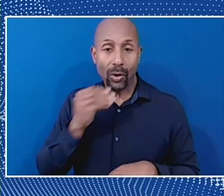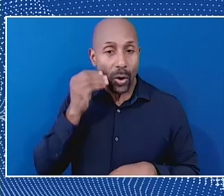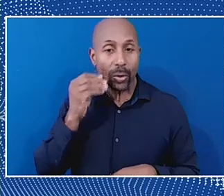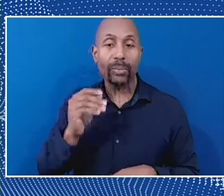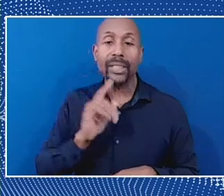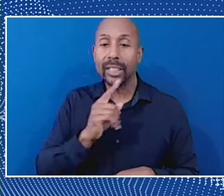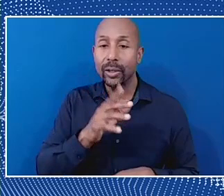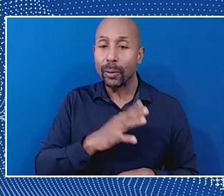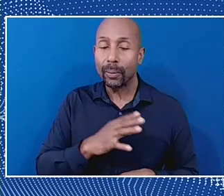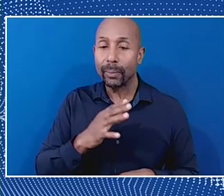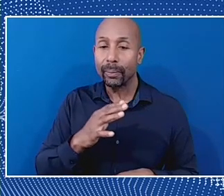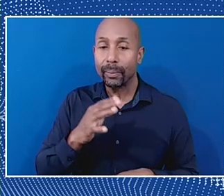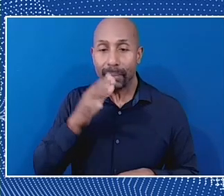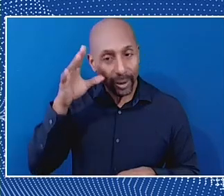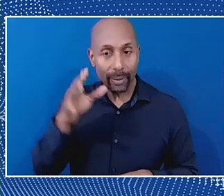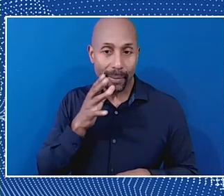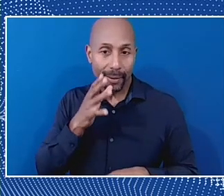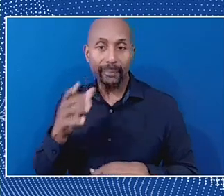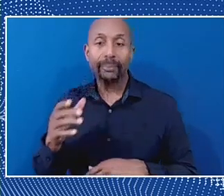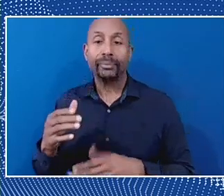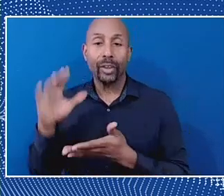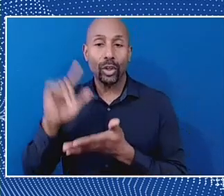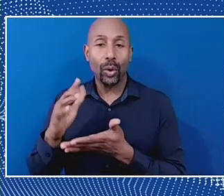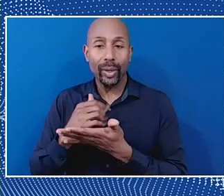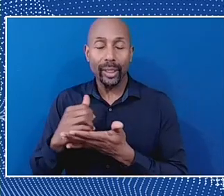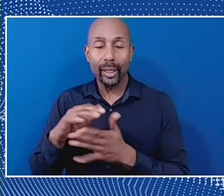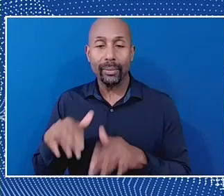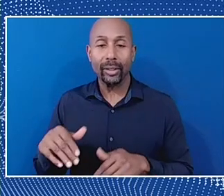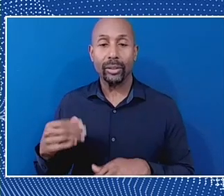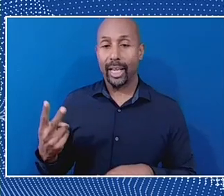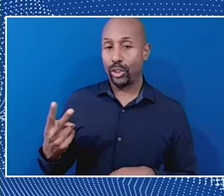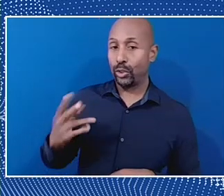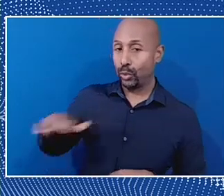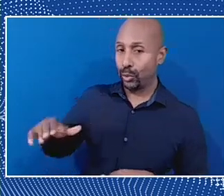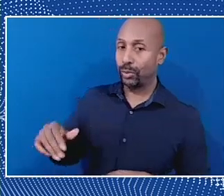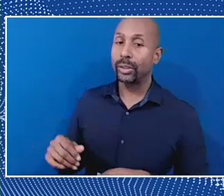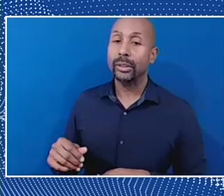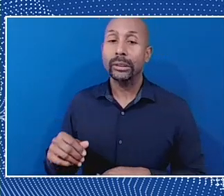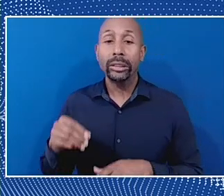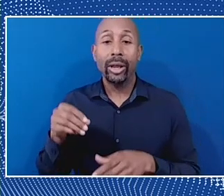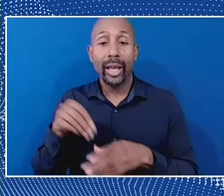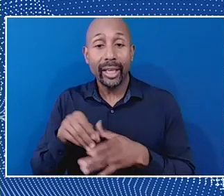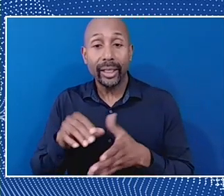diagnosed with breast cancer in 2020. At the time of her diagnosis, I was already a full-time student and working